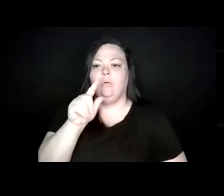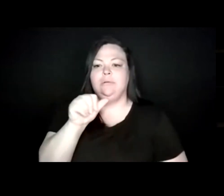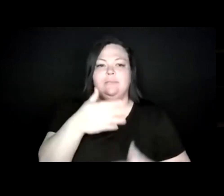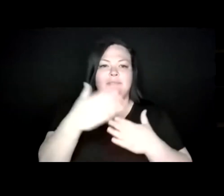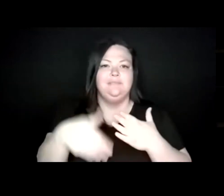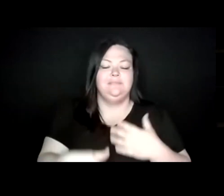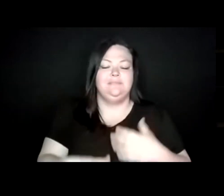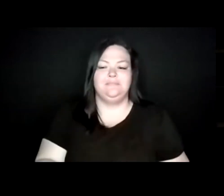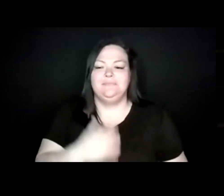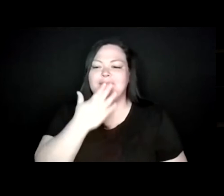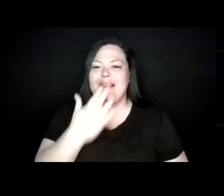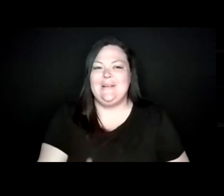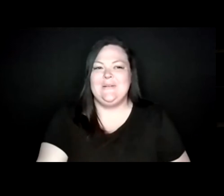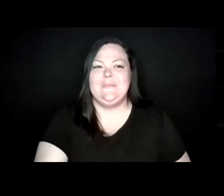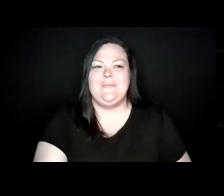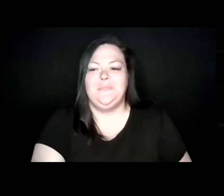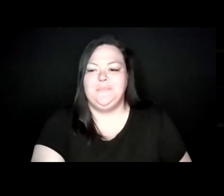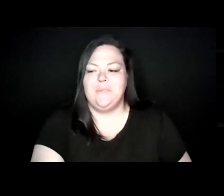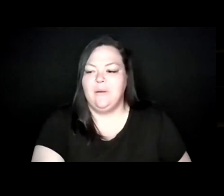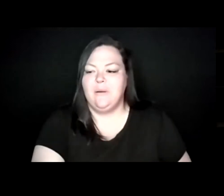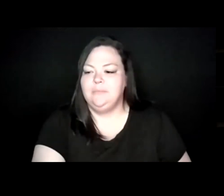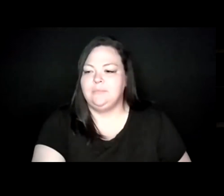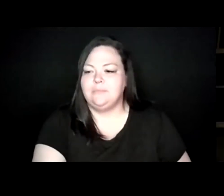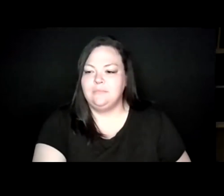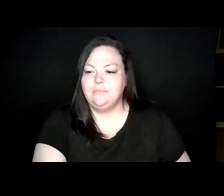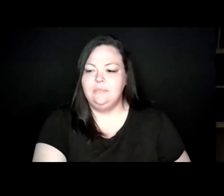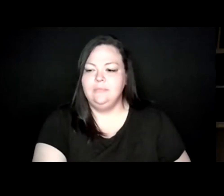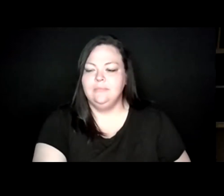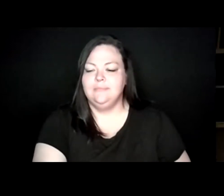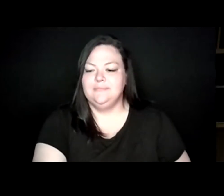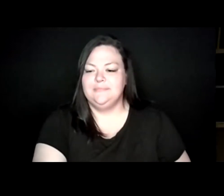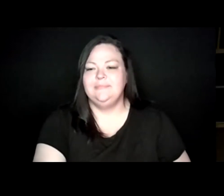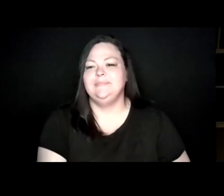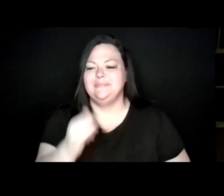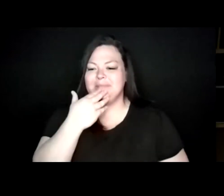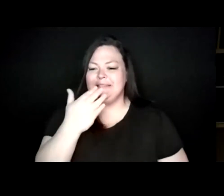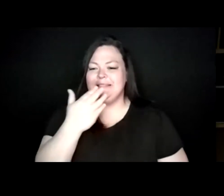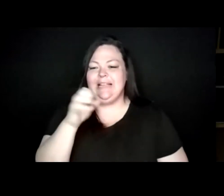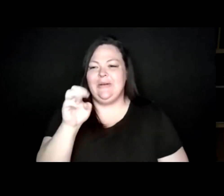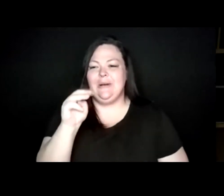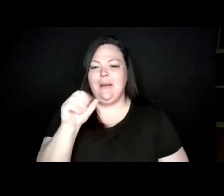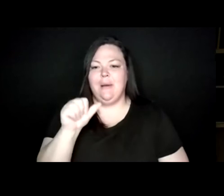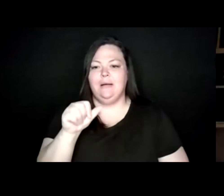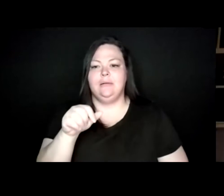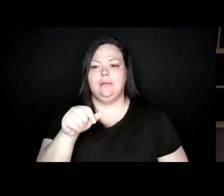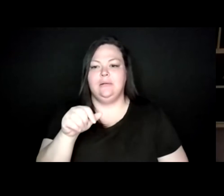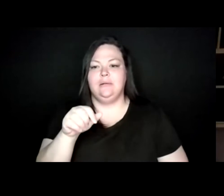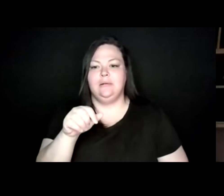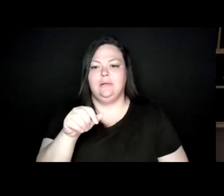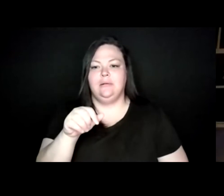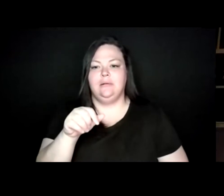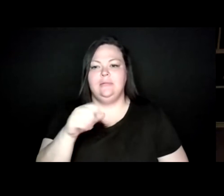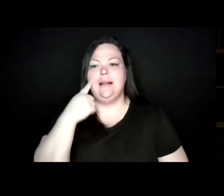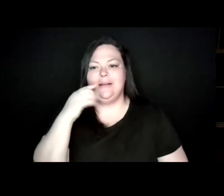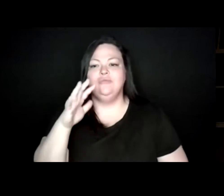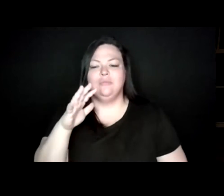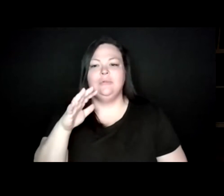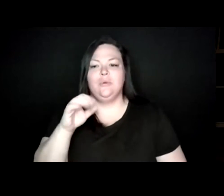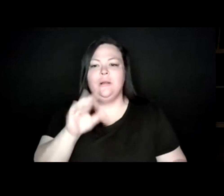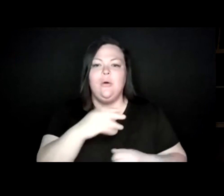Thank you Emma and I hear that at resonance with like your voice in the last poem you